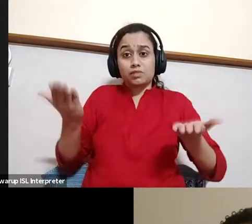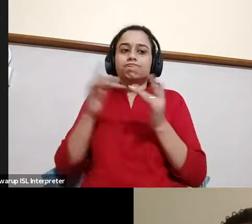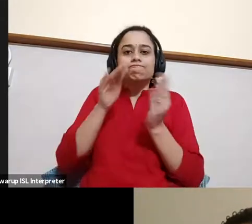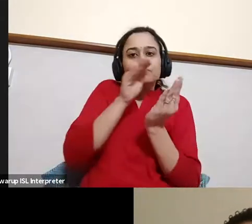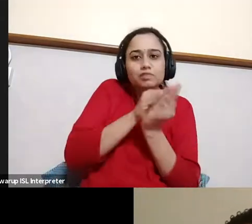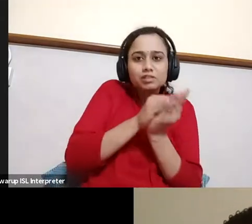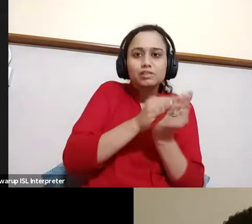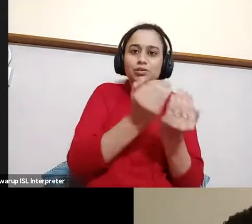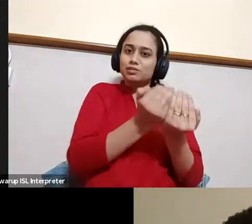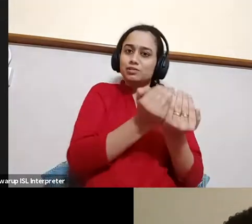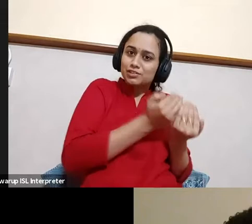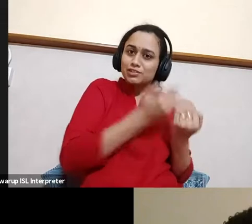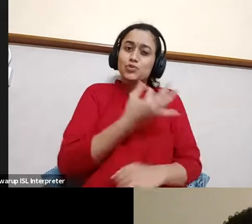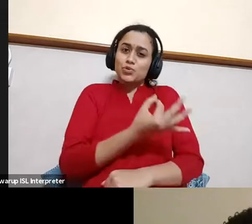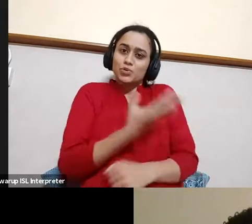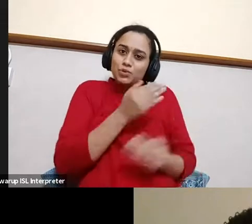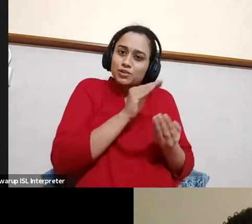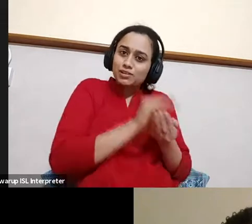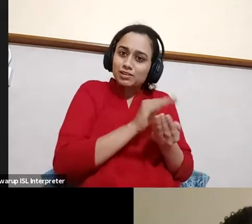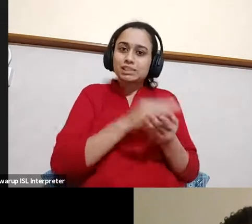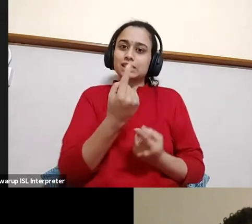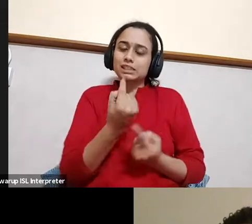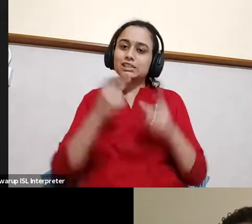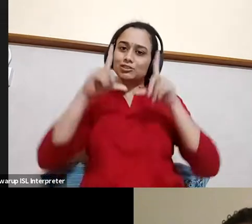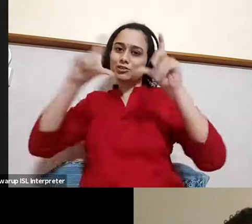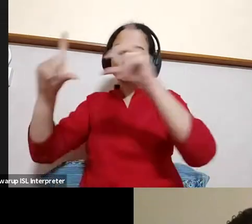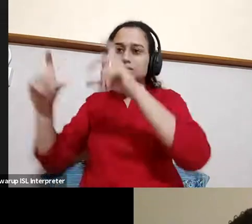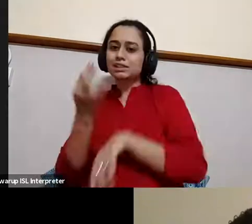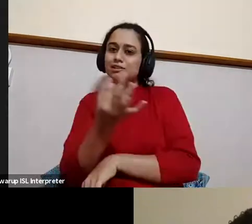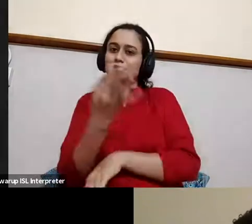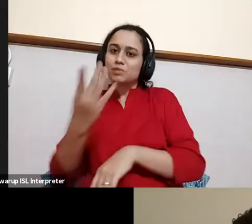the uniqueness that's captured in each image and sort of respecting the faces that appear